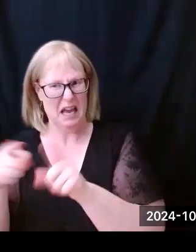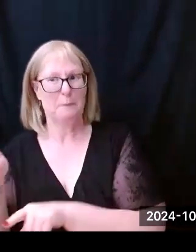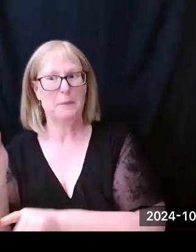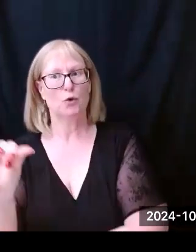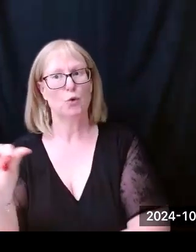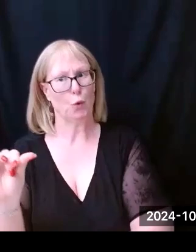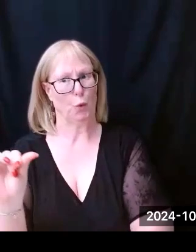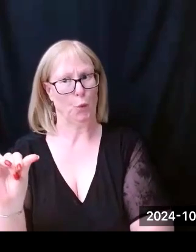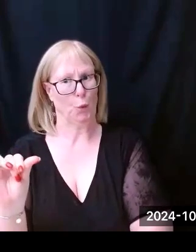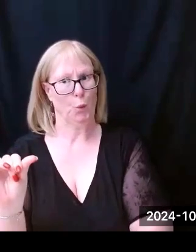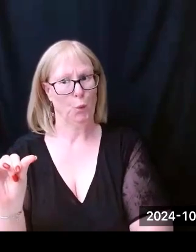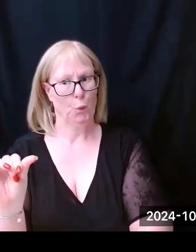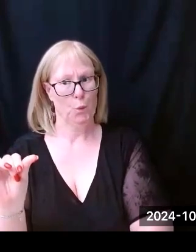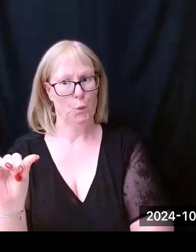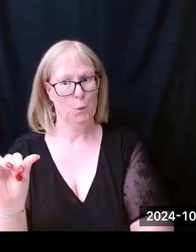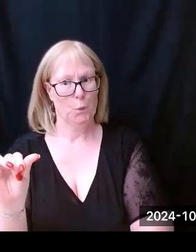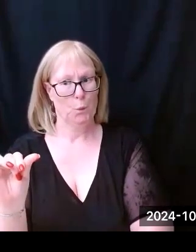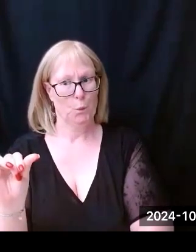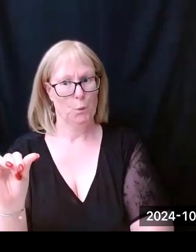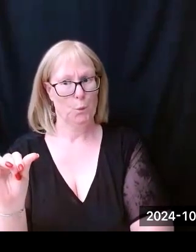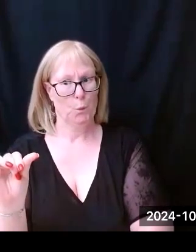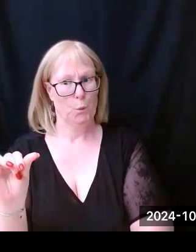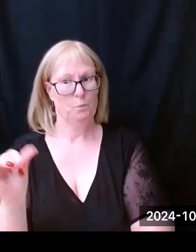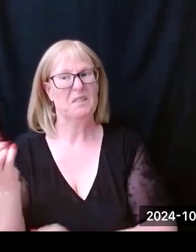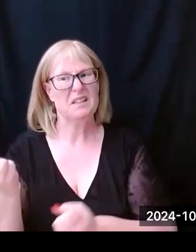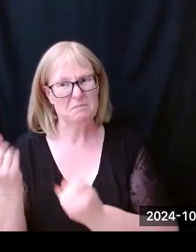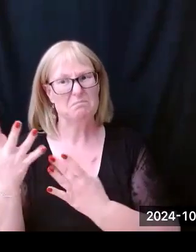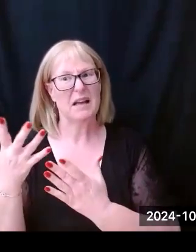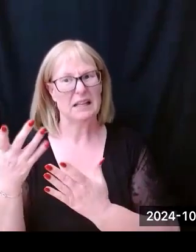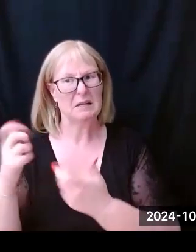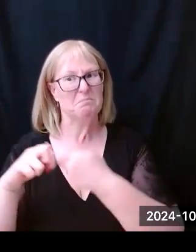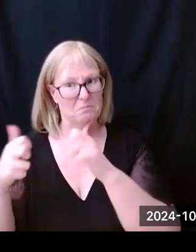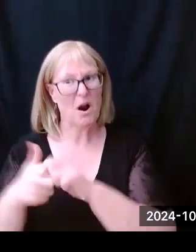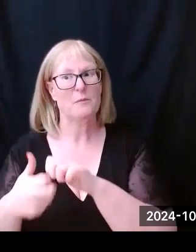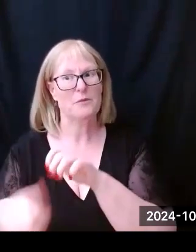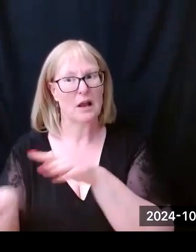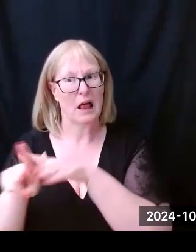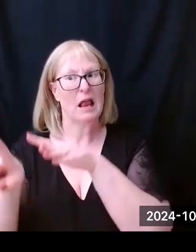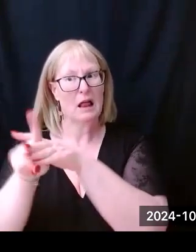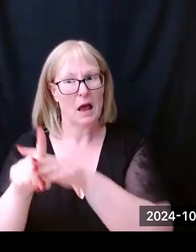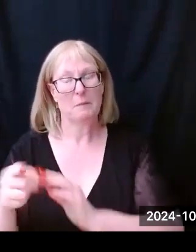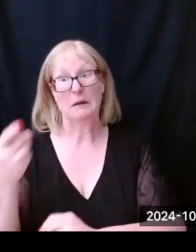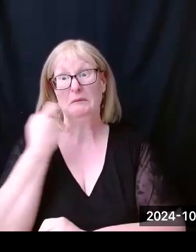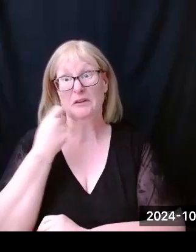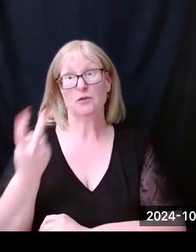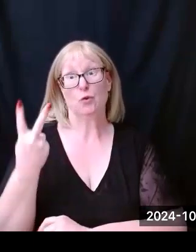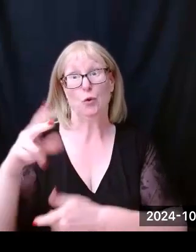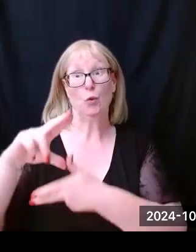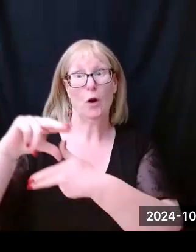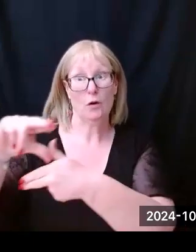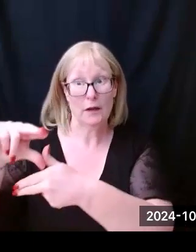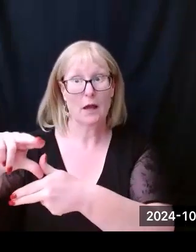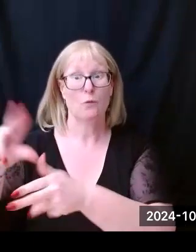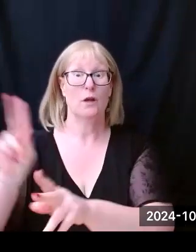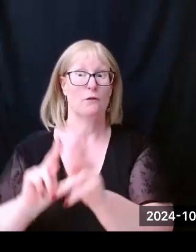There's a lot of problems in the sense that we've had two hurricanes and we have people recovering from two hurricanes.